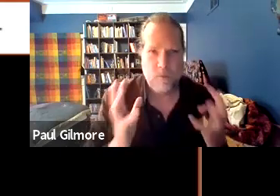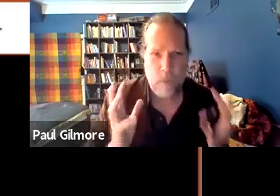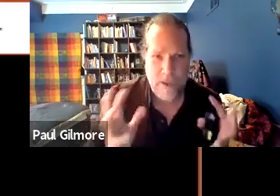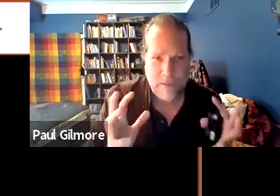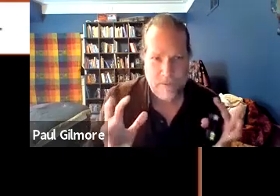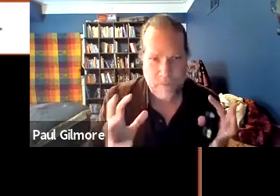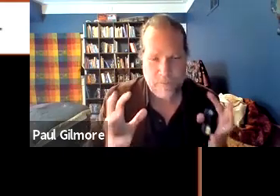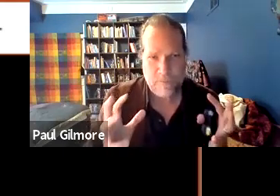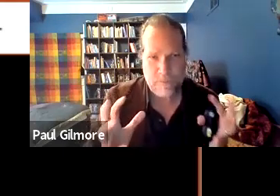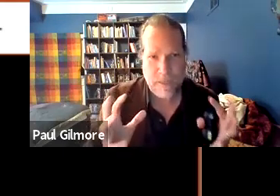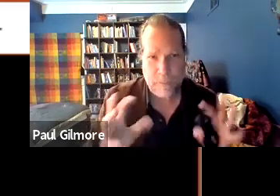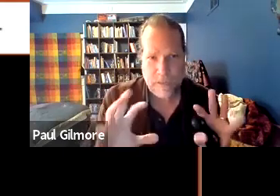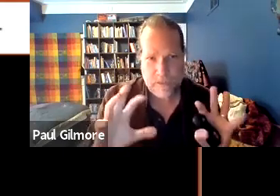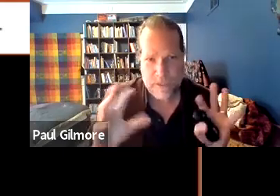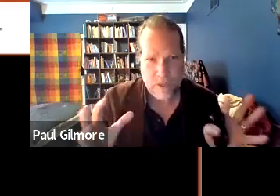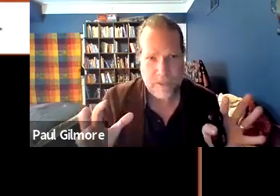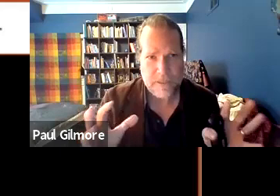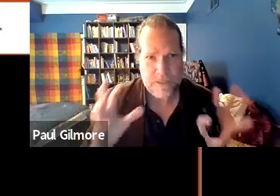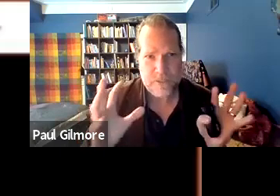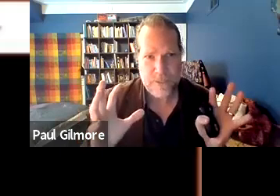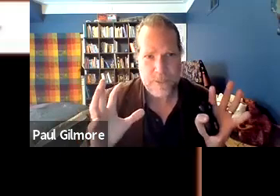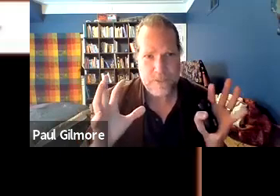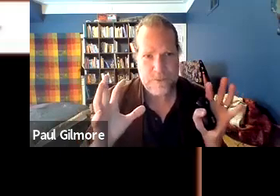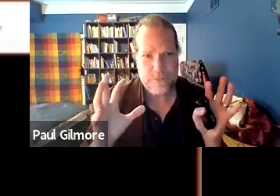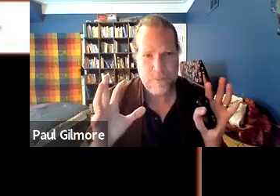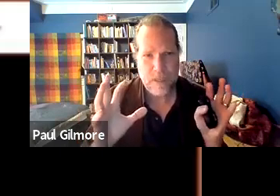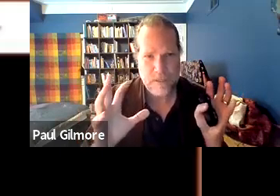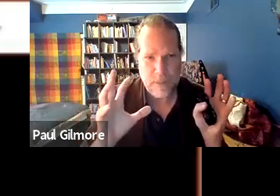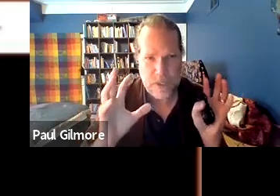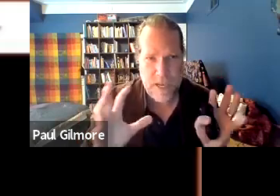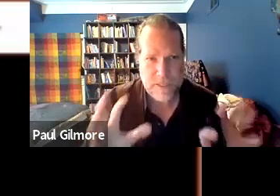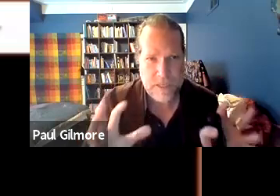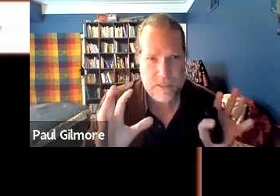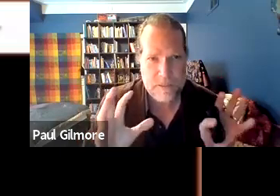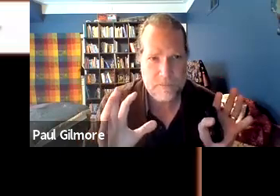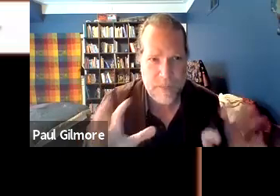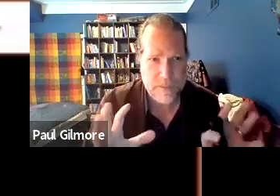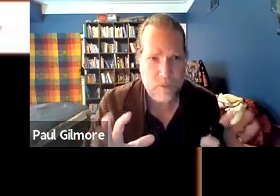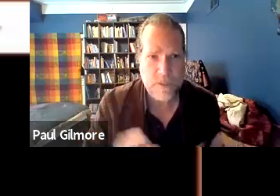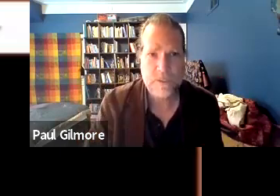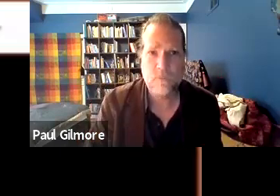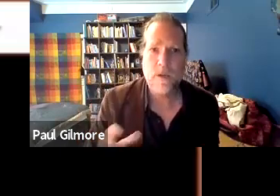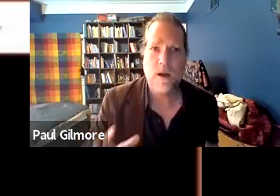the way I think about starting this is, is, is by just asking this basic question, what